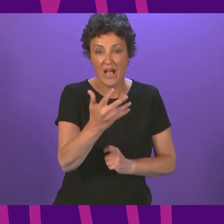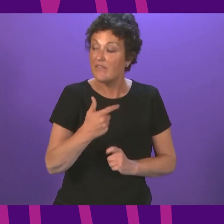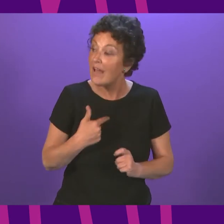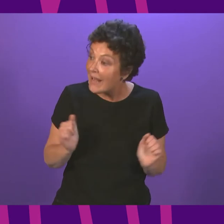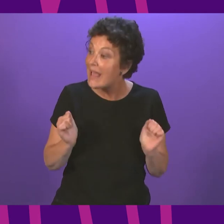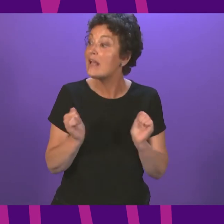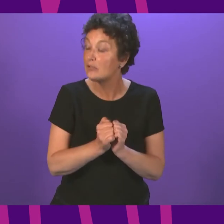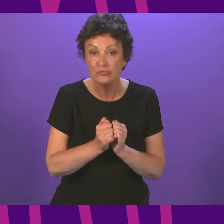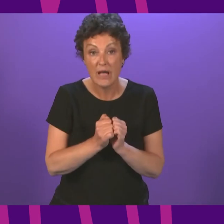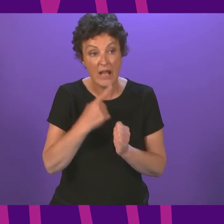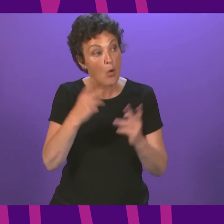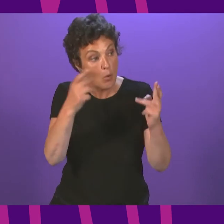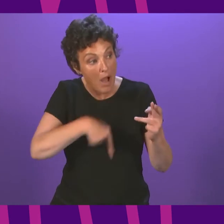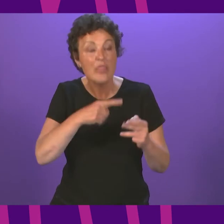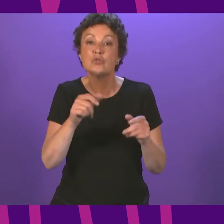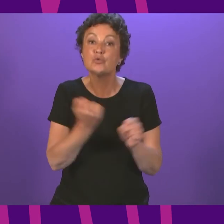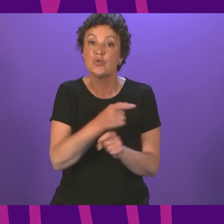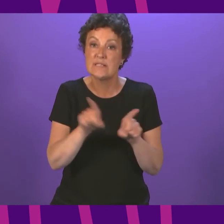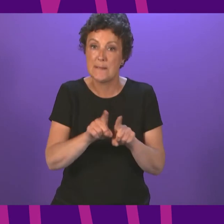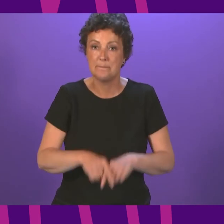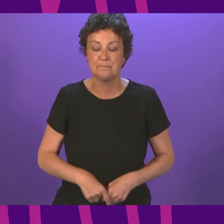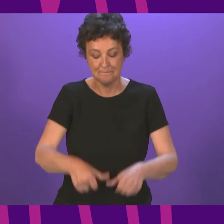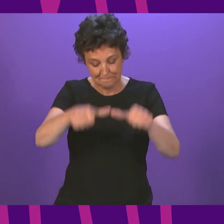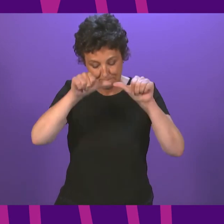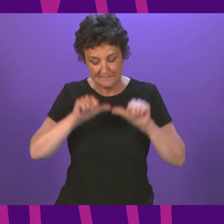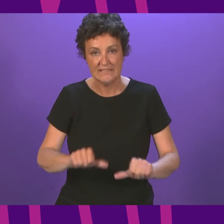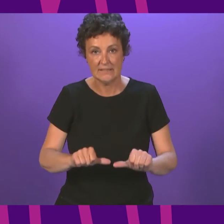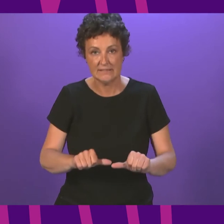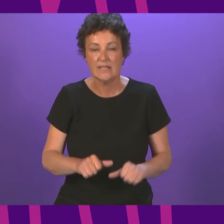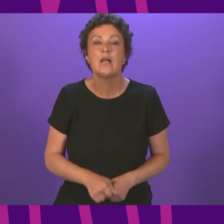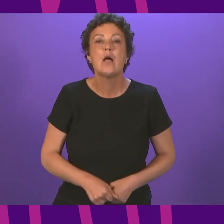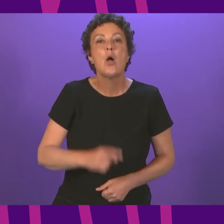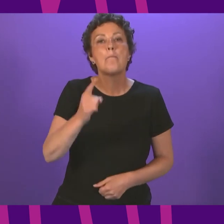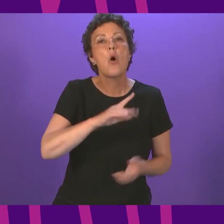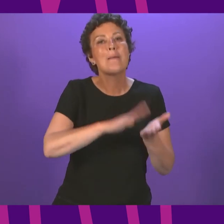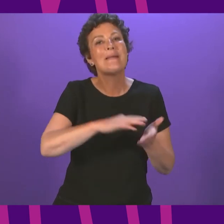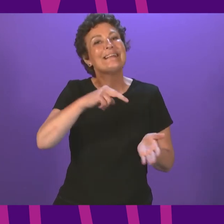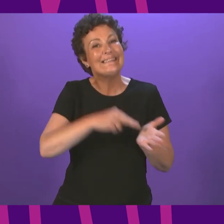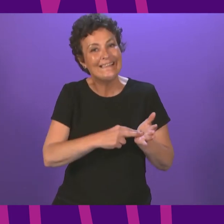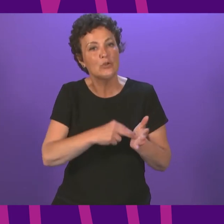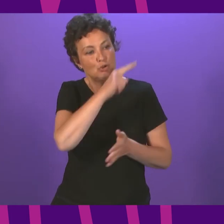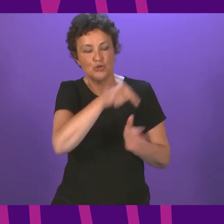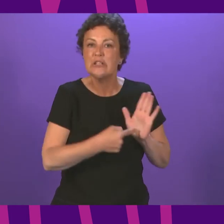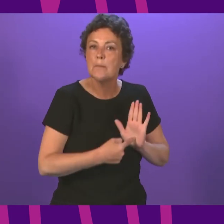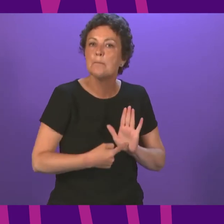I move amendment 5. I call Pauline McNeill to move amendment 5A and speak to all the amendments in the group.